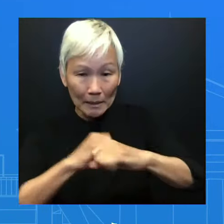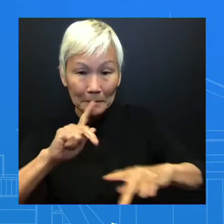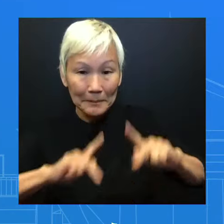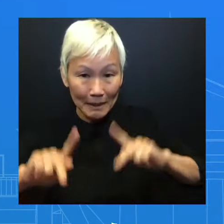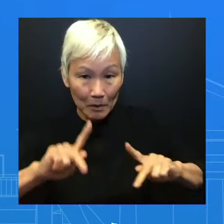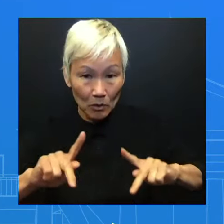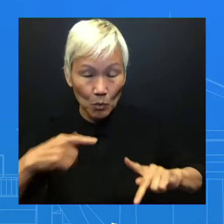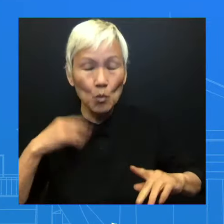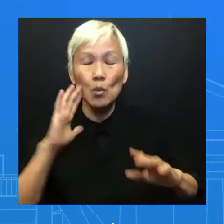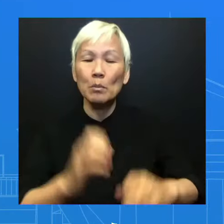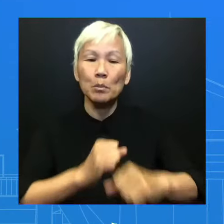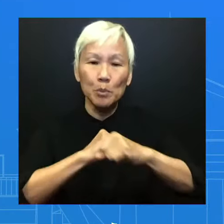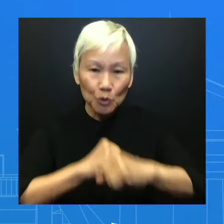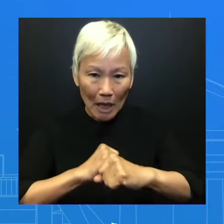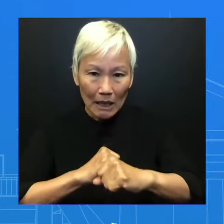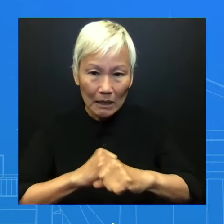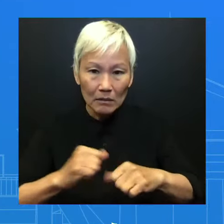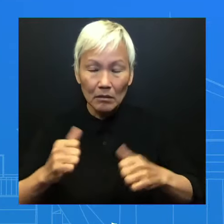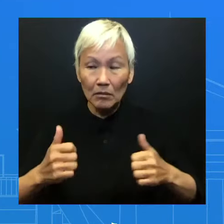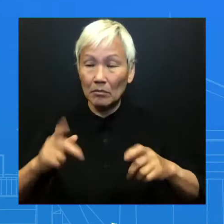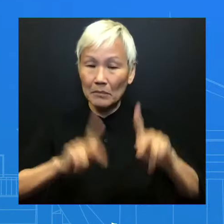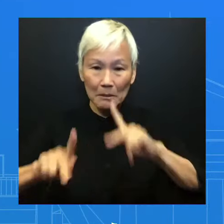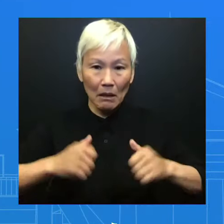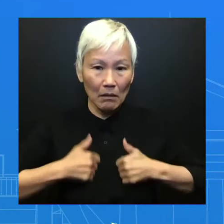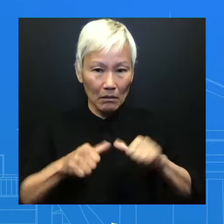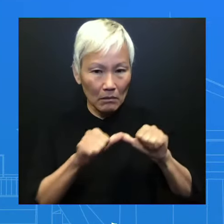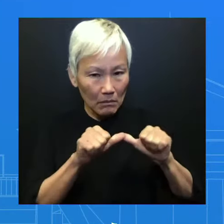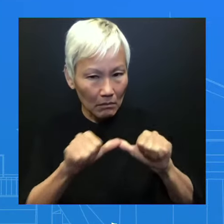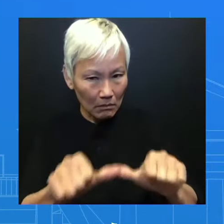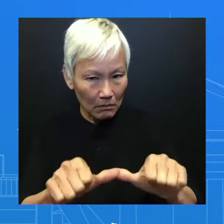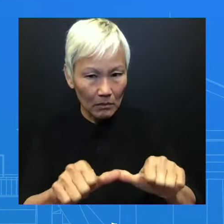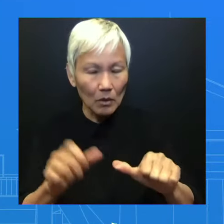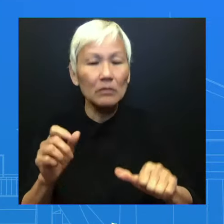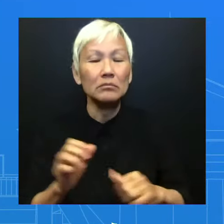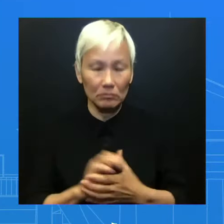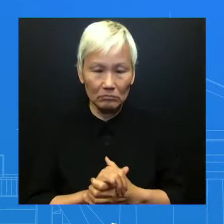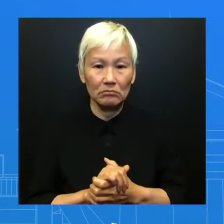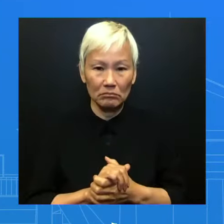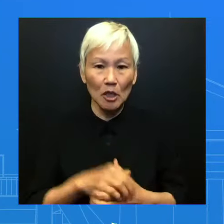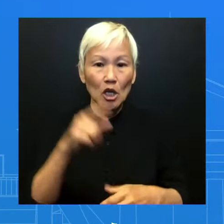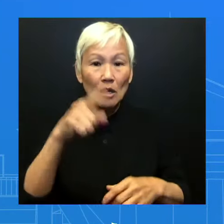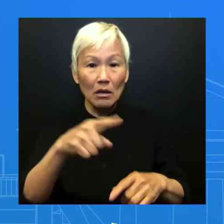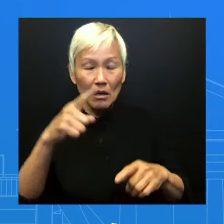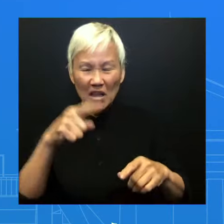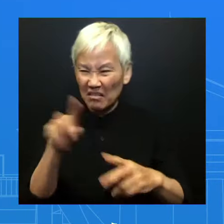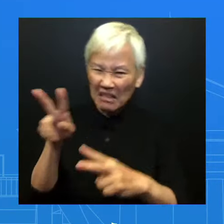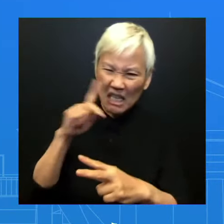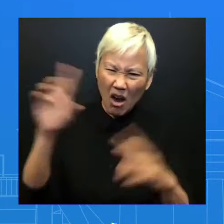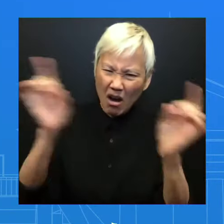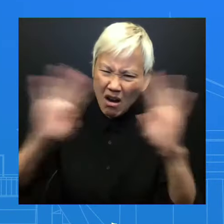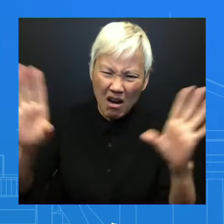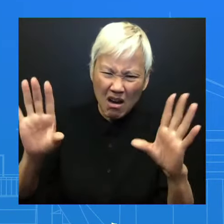these past couple of weeks. And we're fighting against Republicans' extreme, devastating proposal that would slash, as you've heard me say,